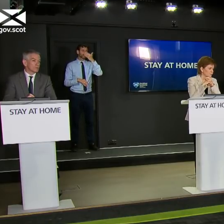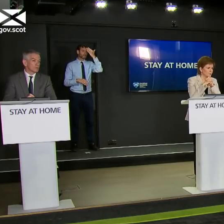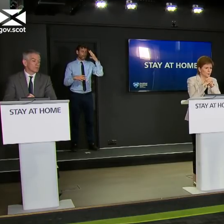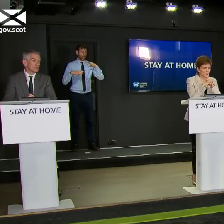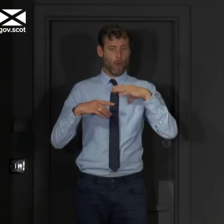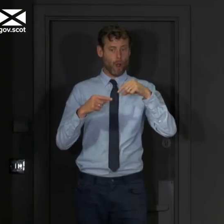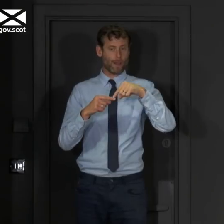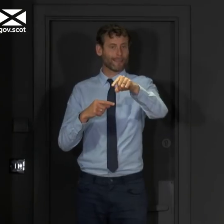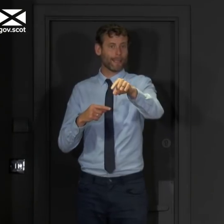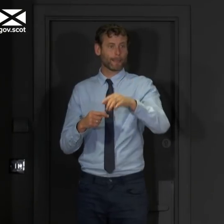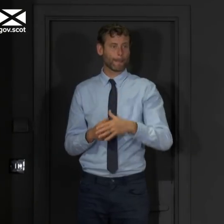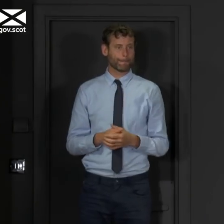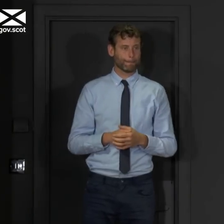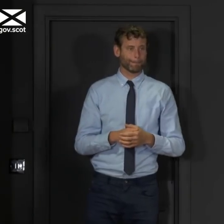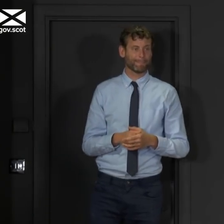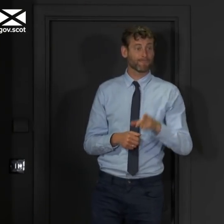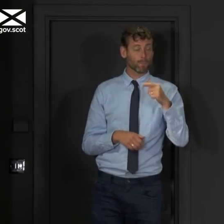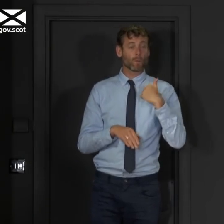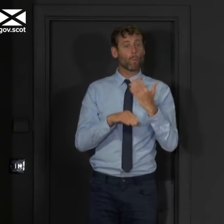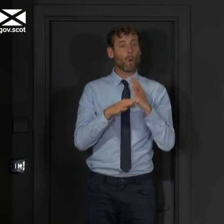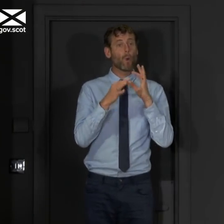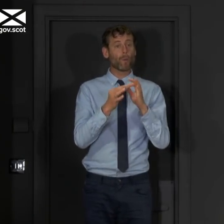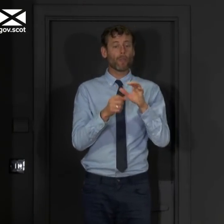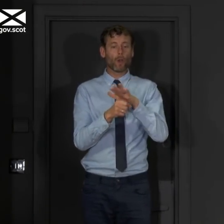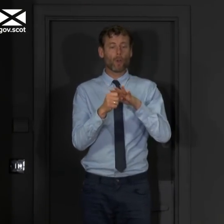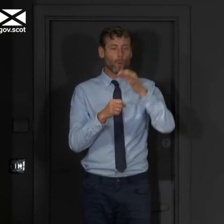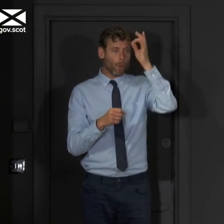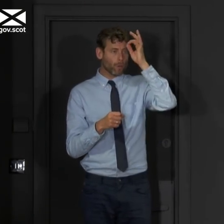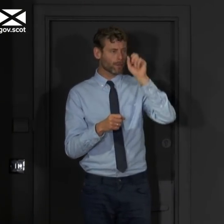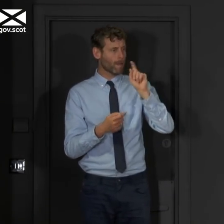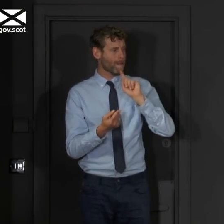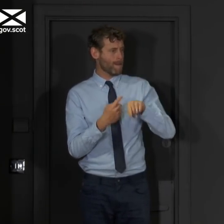We worked very closely with local authorities but in short answer to your central question